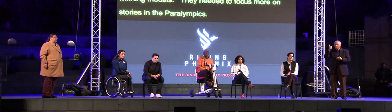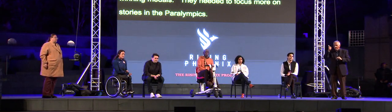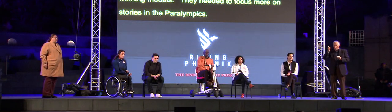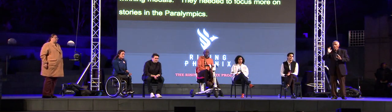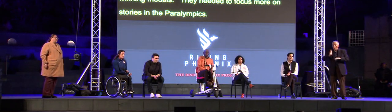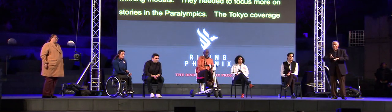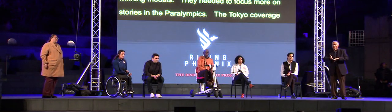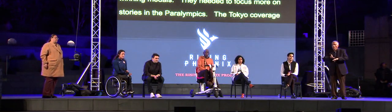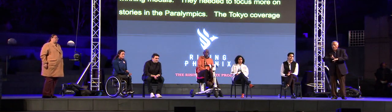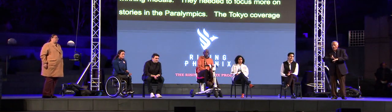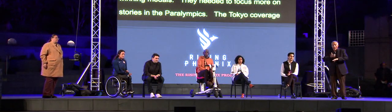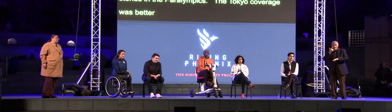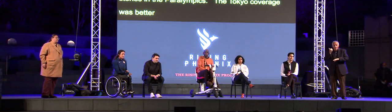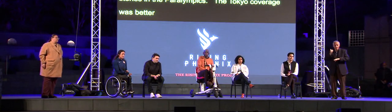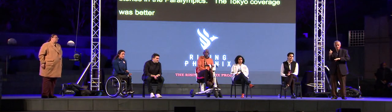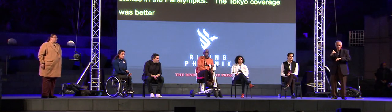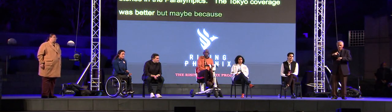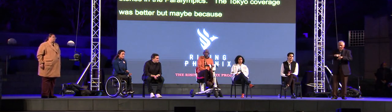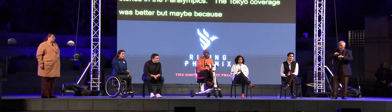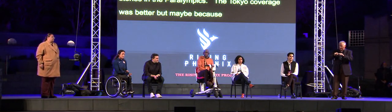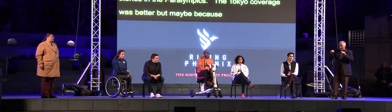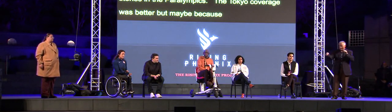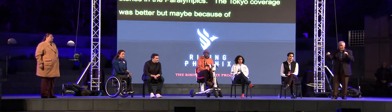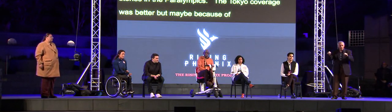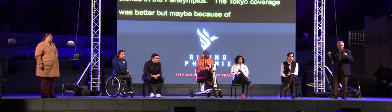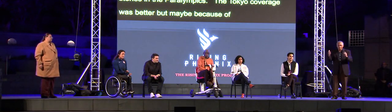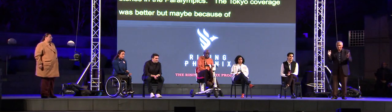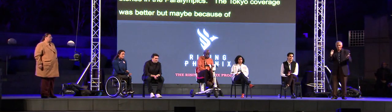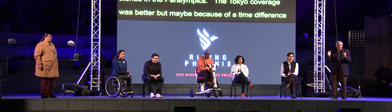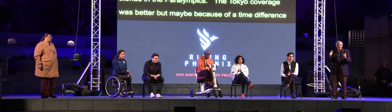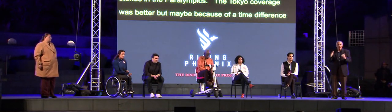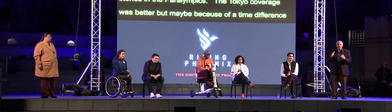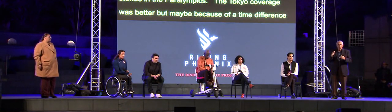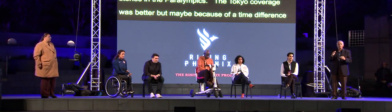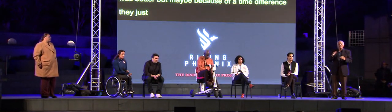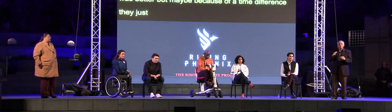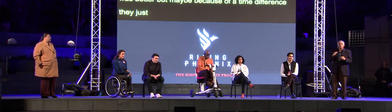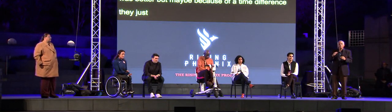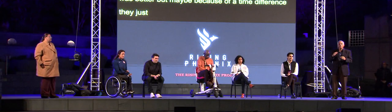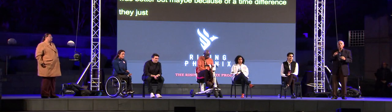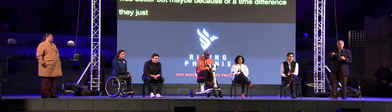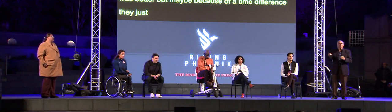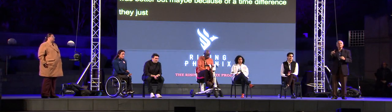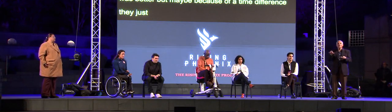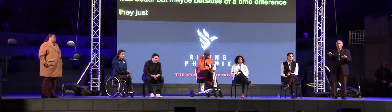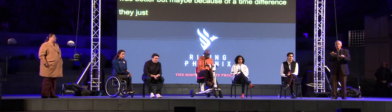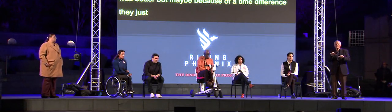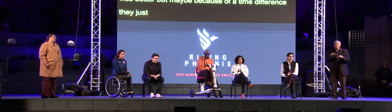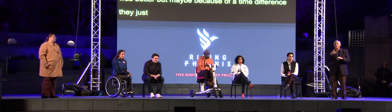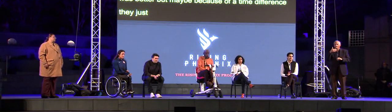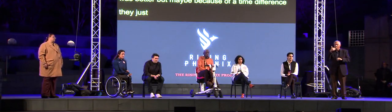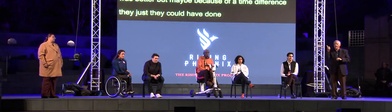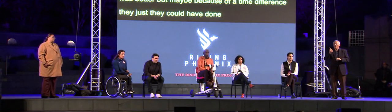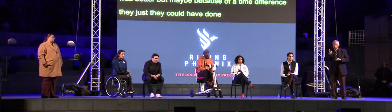But maybe because of a time difference, they just-- they could have done a lot better.